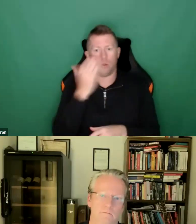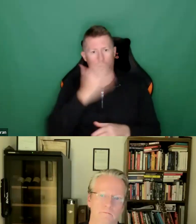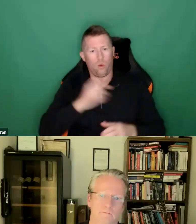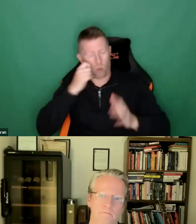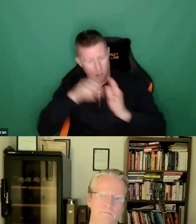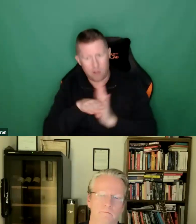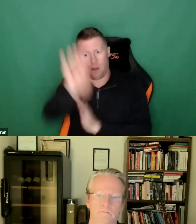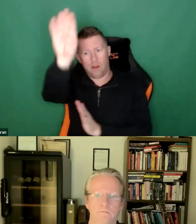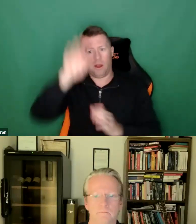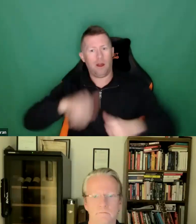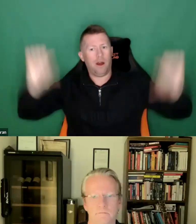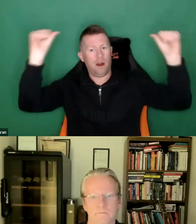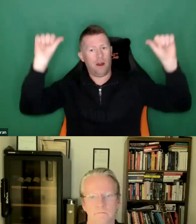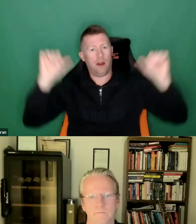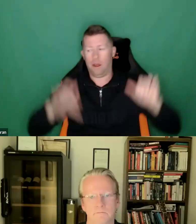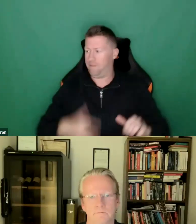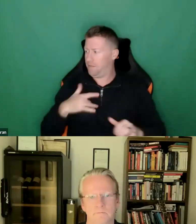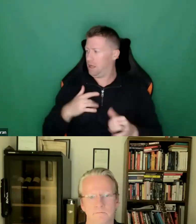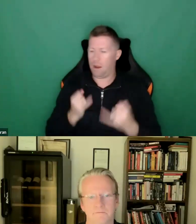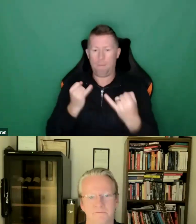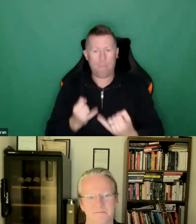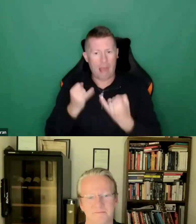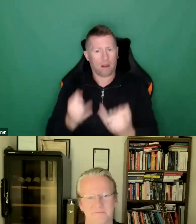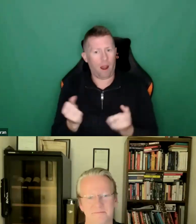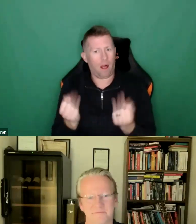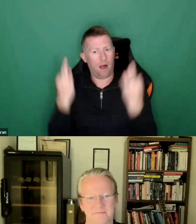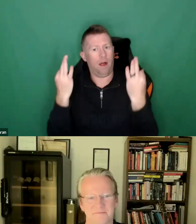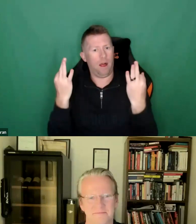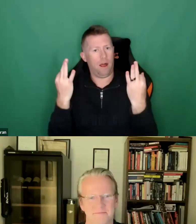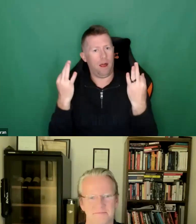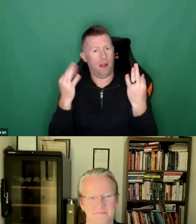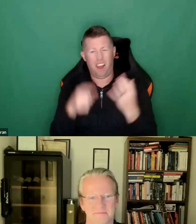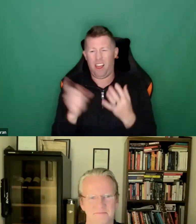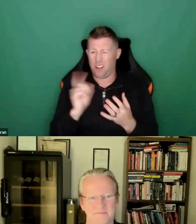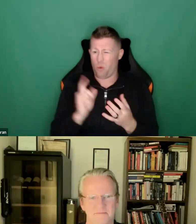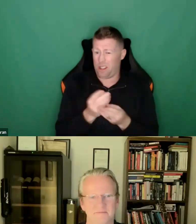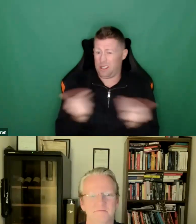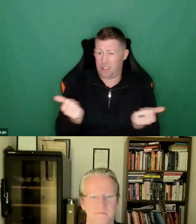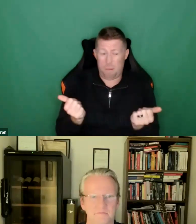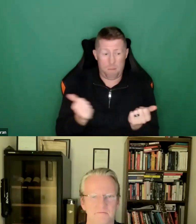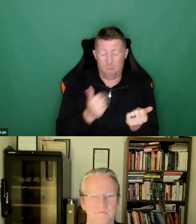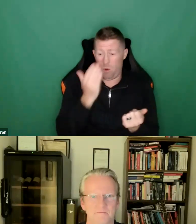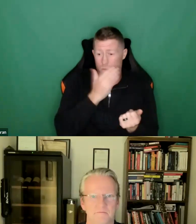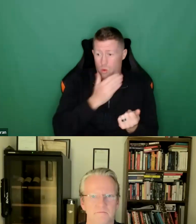problem away because there would be a way of working holistically across those services types, that the school would see its role